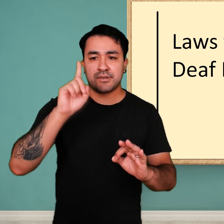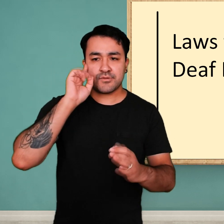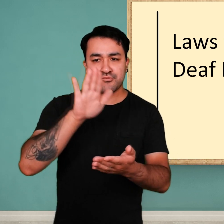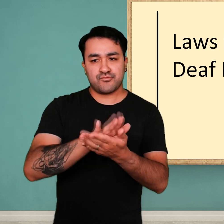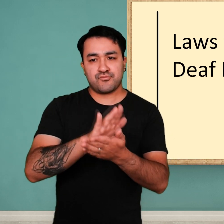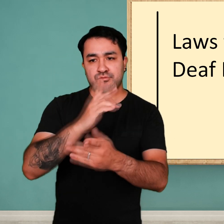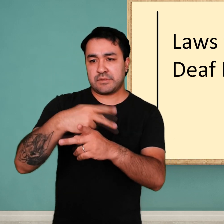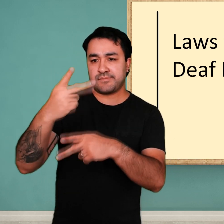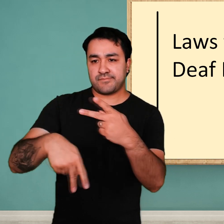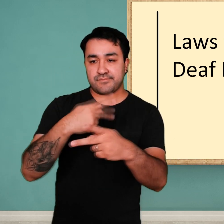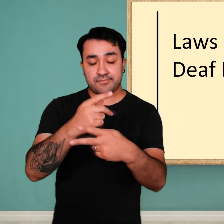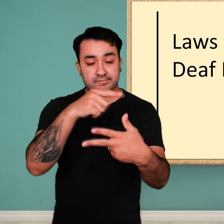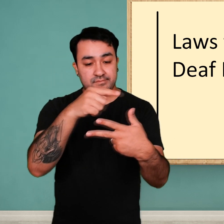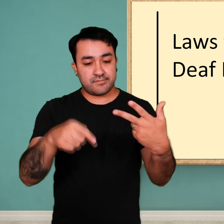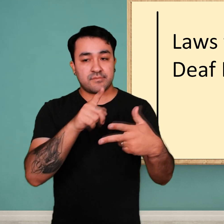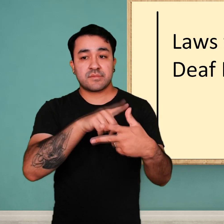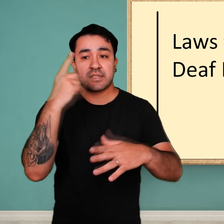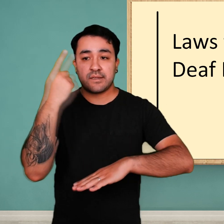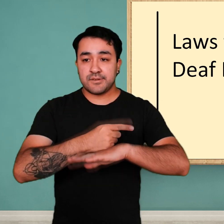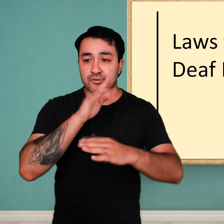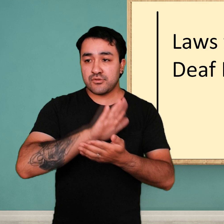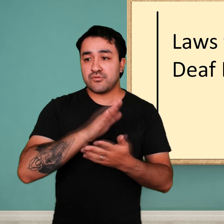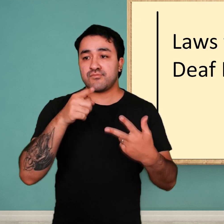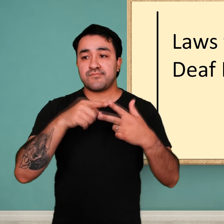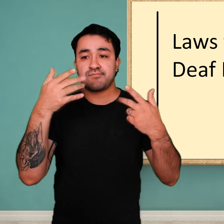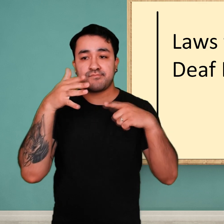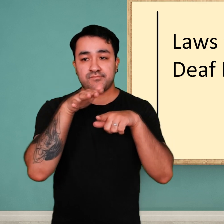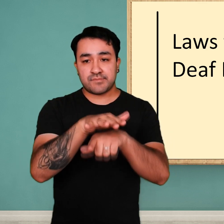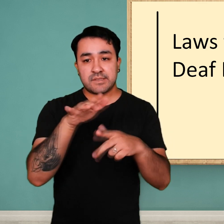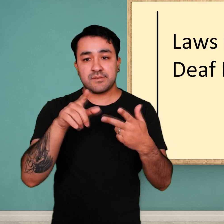The last video discussed three different types of schooling for Deaf students.